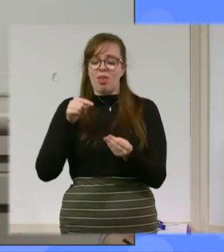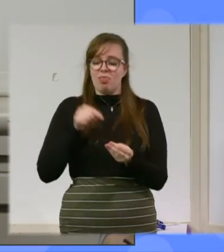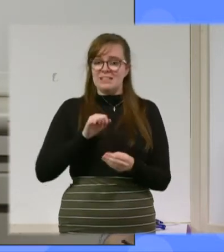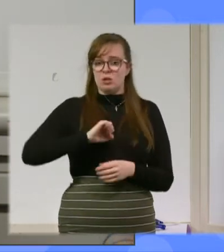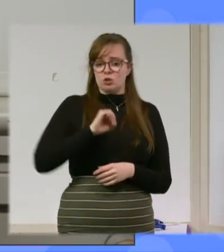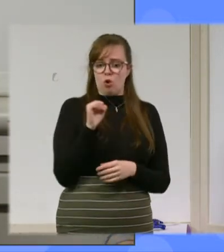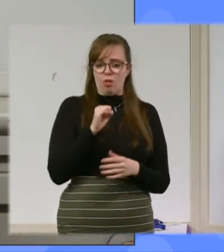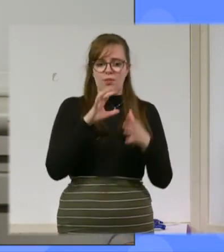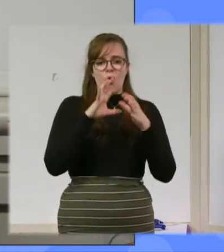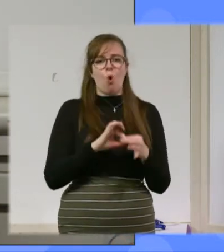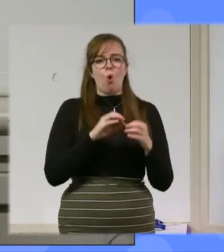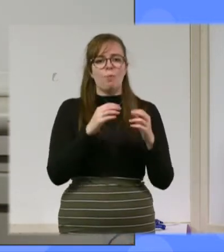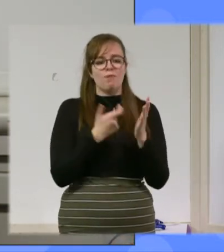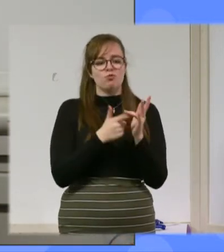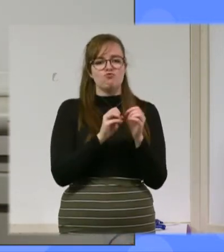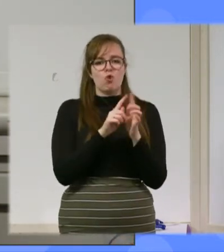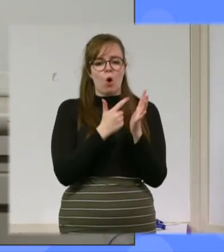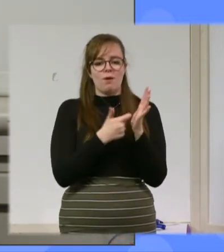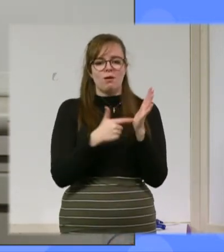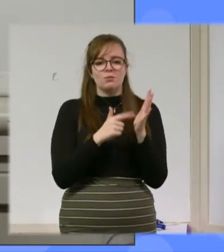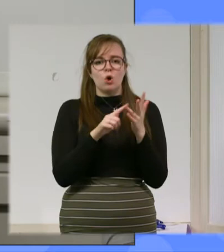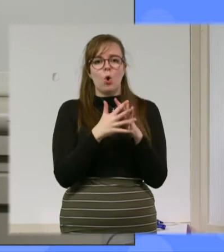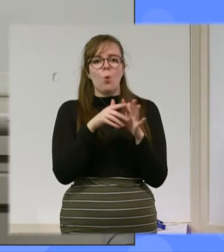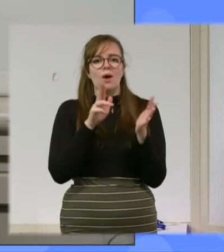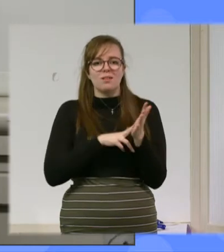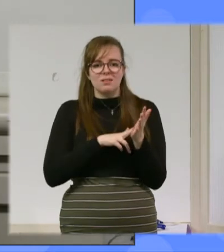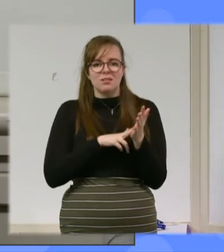Robert Owen the place where the fennec weavers developed the first cooperative